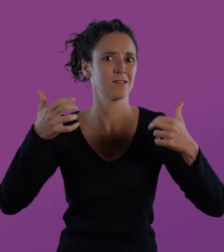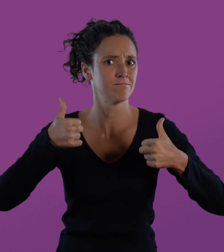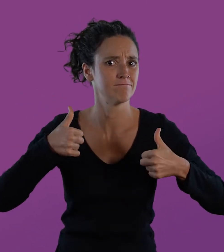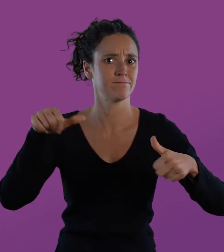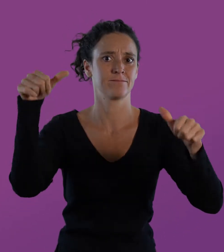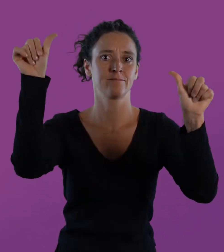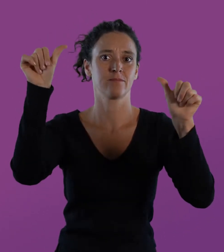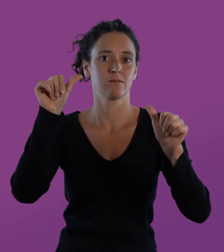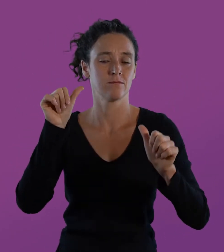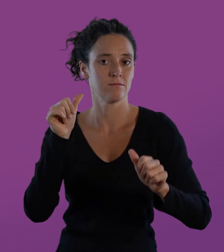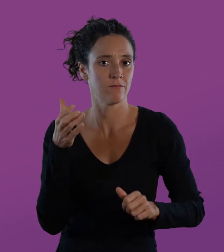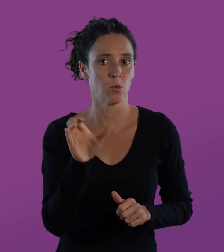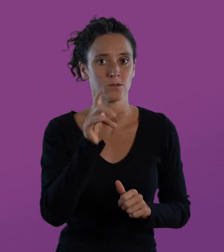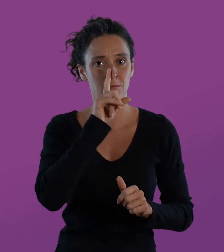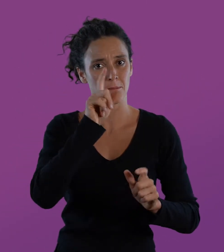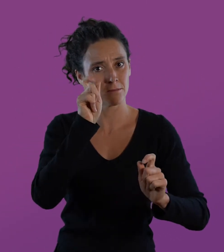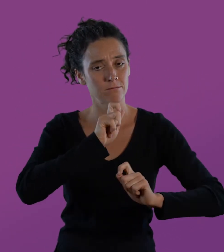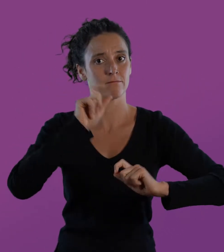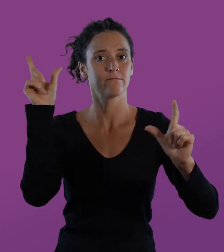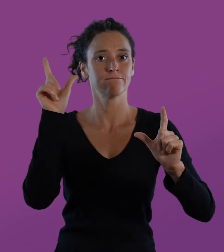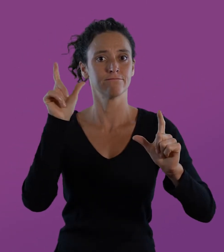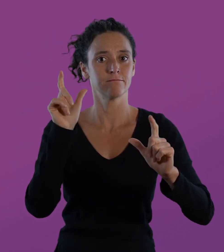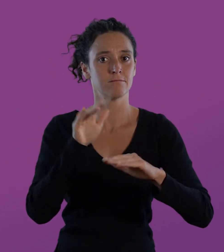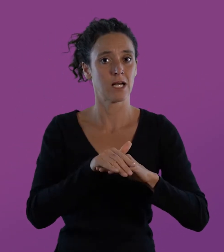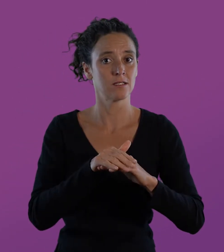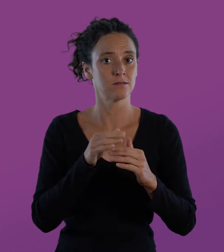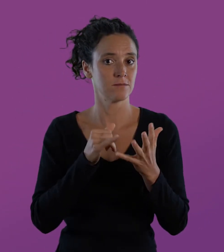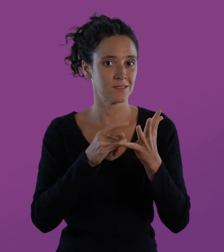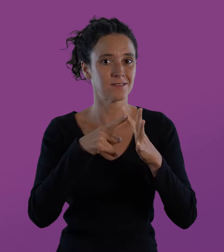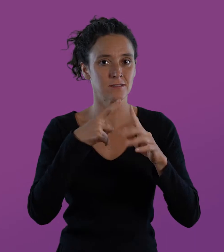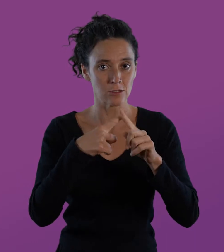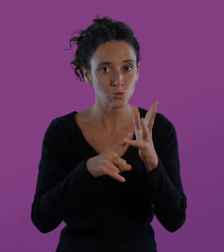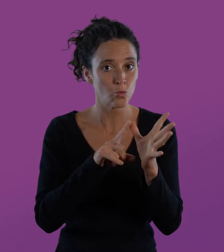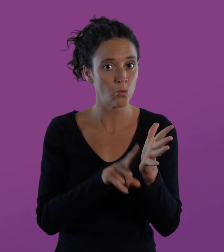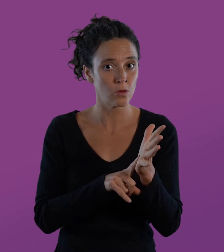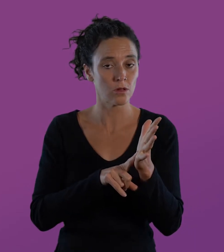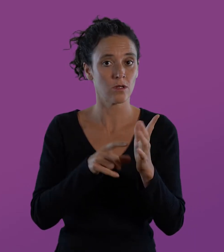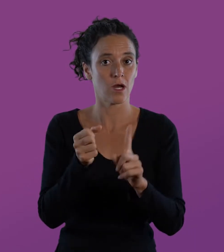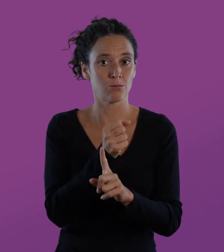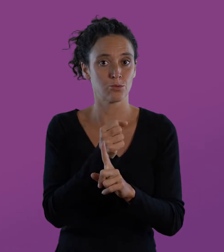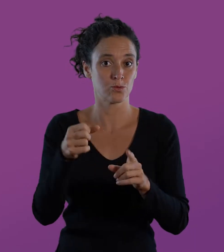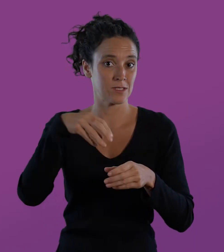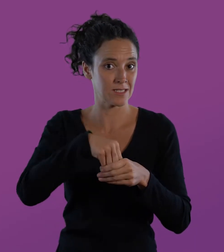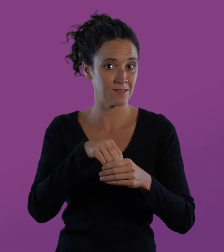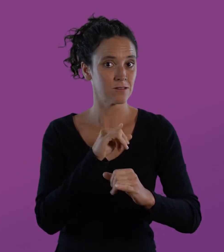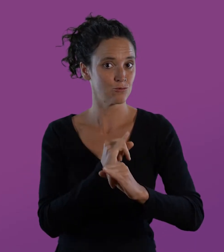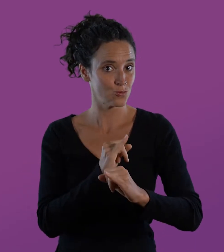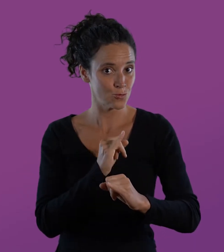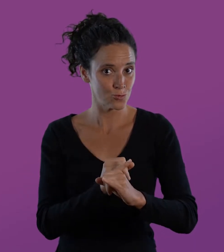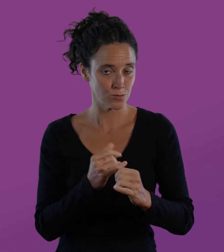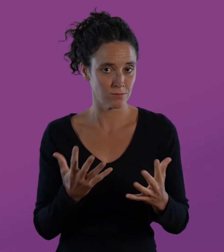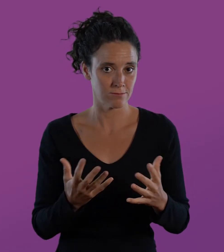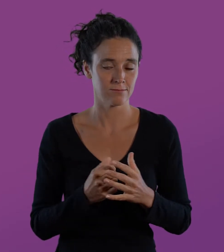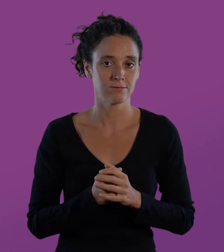in forcing the wider Australian community to acknowledge the astonishing extent of child sexual - abuse and the complicity of some of the most trusted institutions in Australia in allowing the abuse to occur.